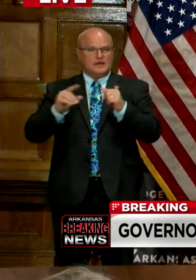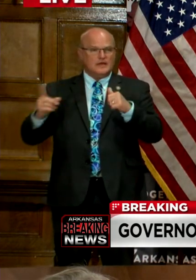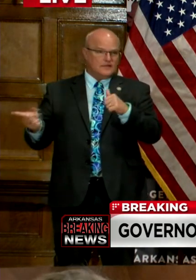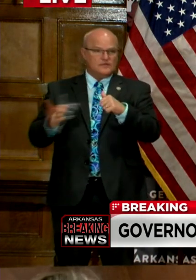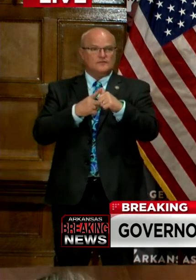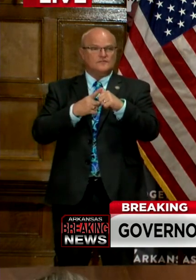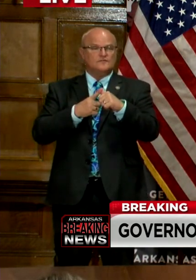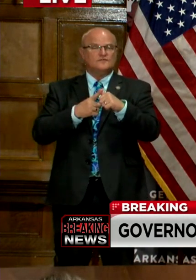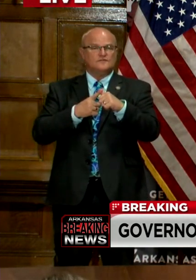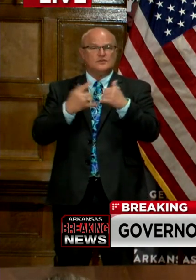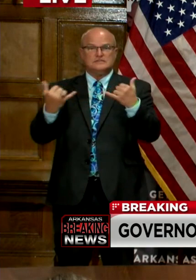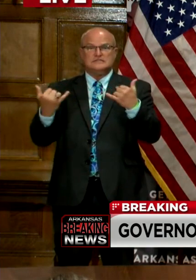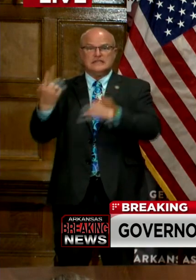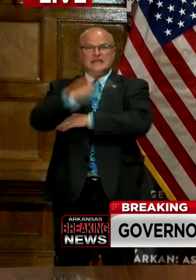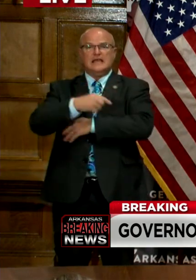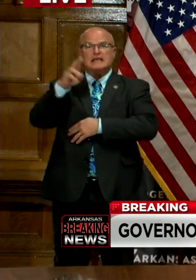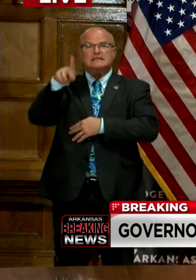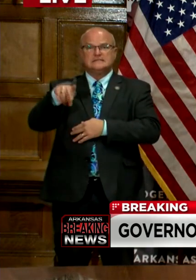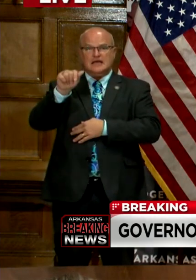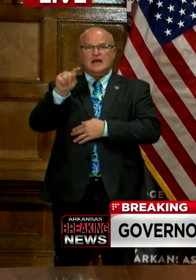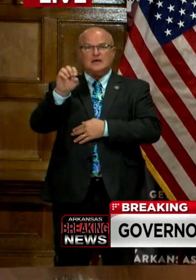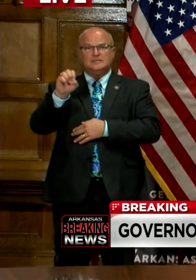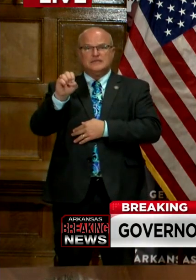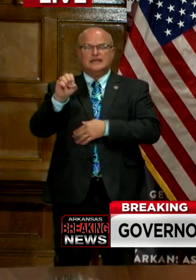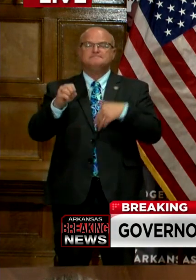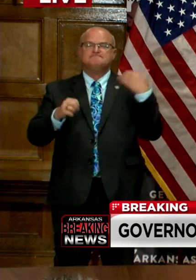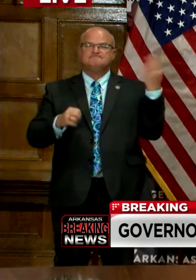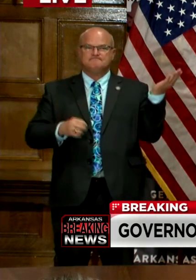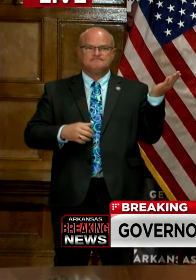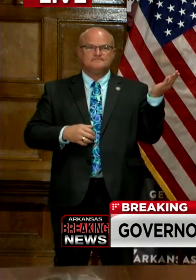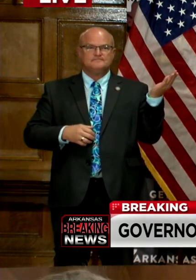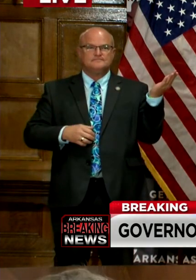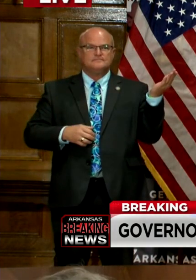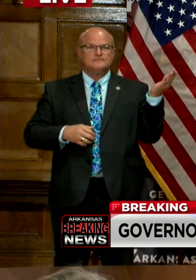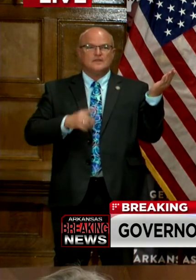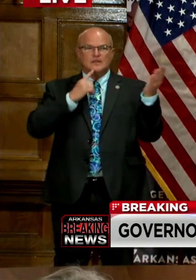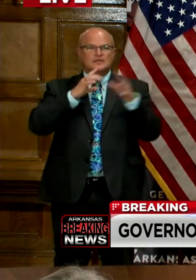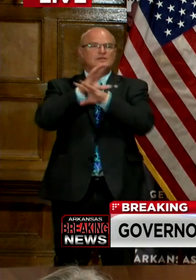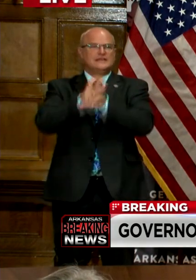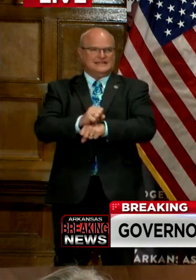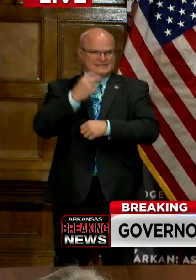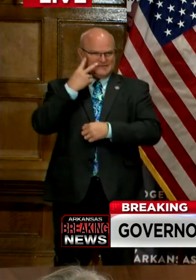STAGE FOR WHERE WE ARE RIGHT NOW AND LET'S GO TO THE FIRST --